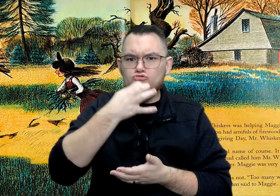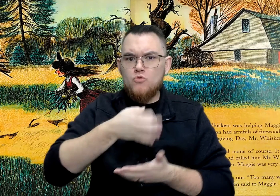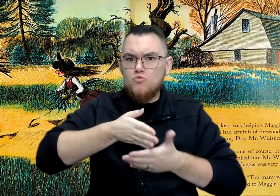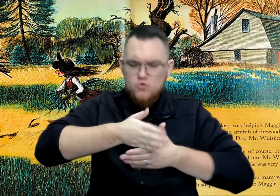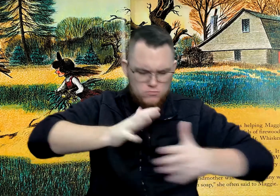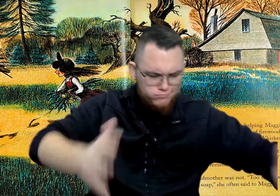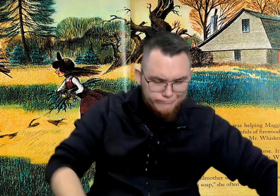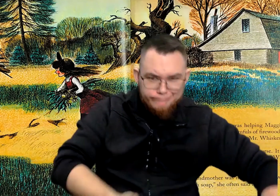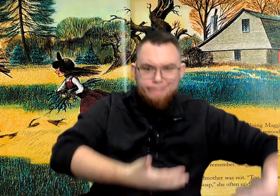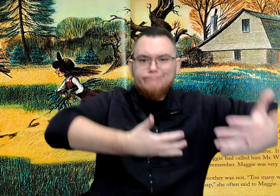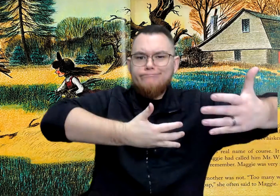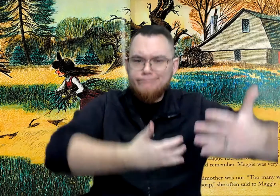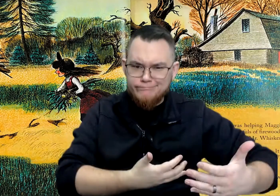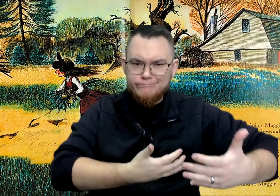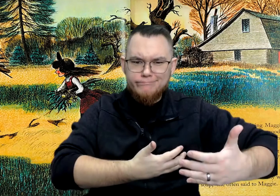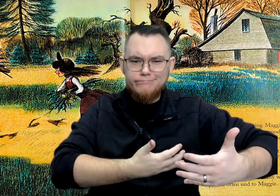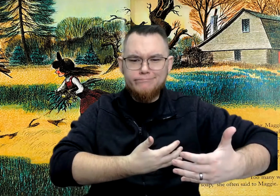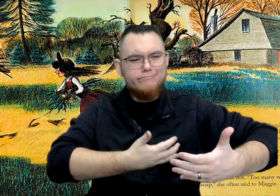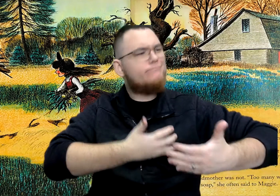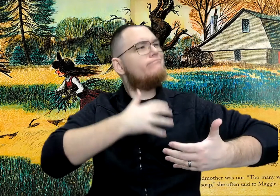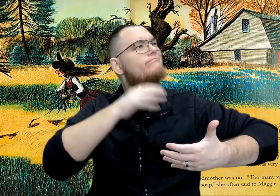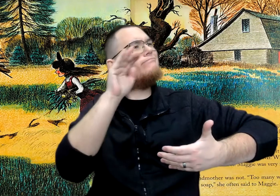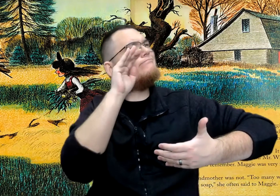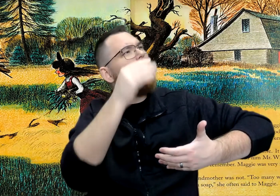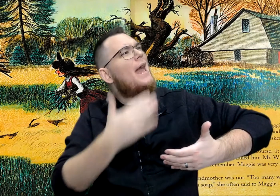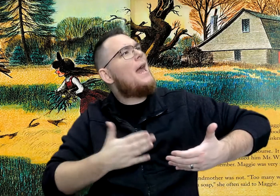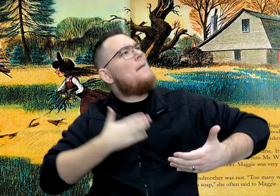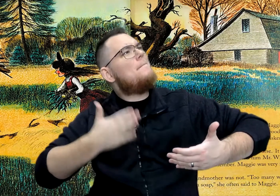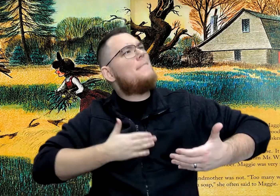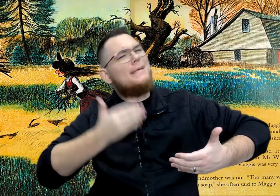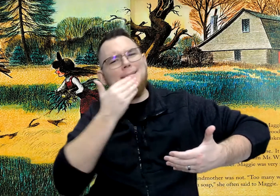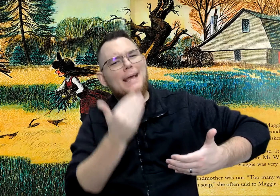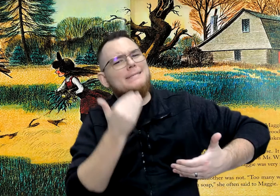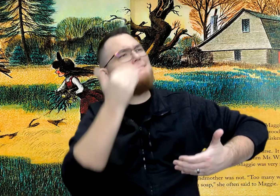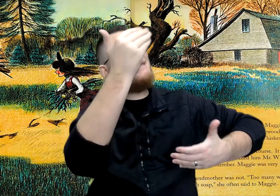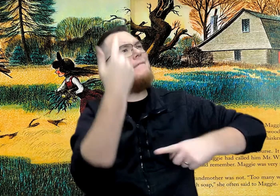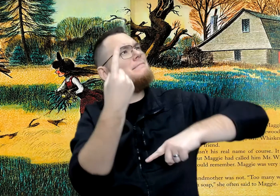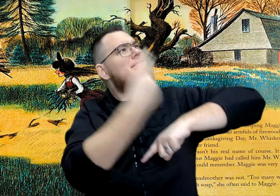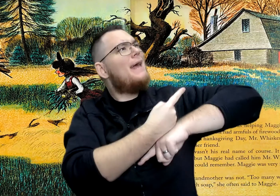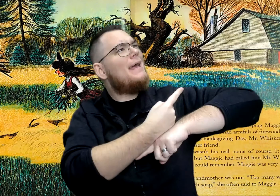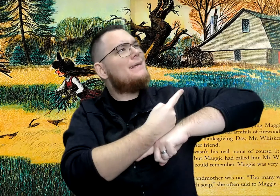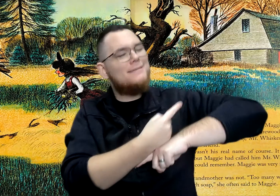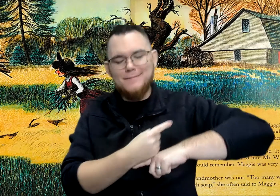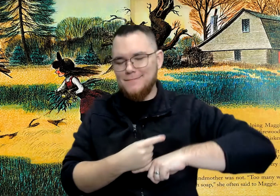“Happy Thanksgiving Day, Mr. Whiskers,” Maggie smiled at her friend.